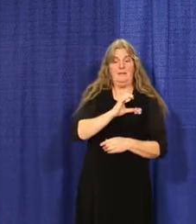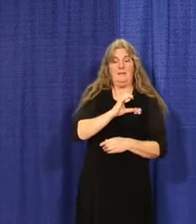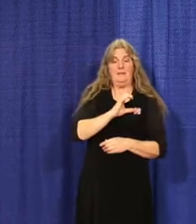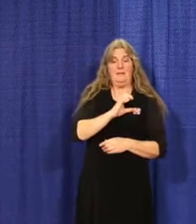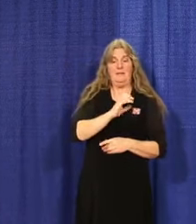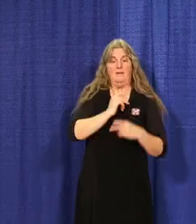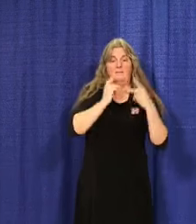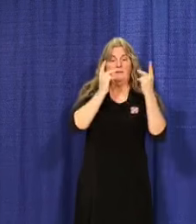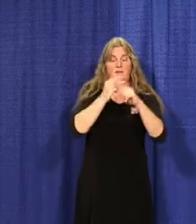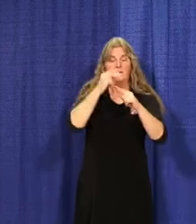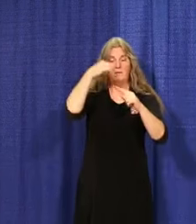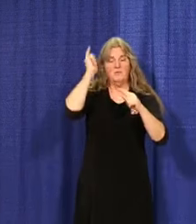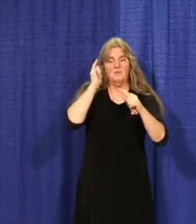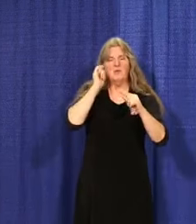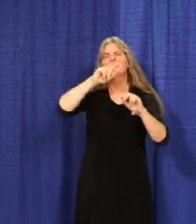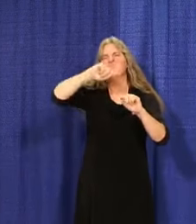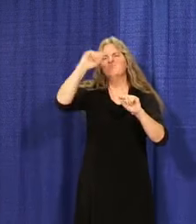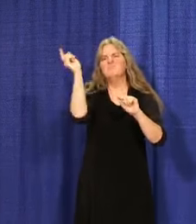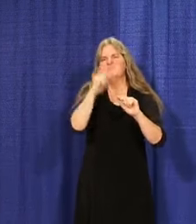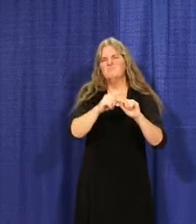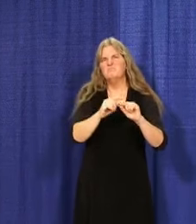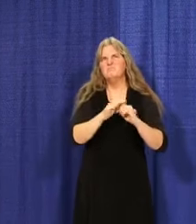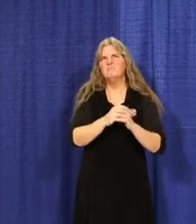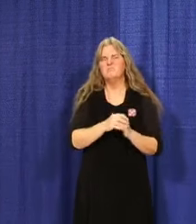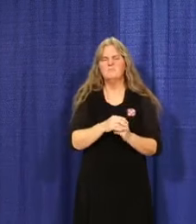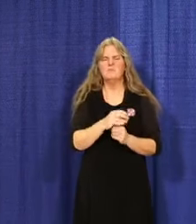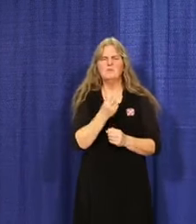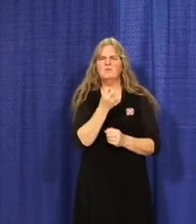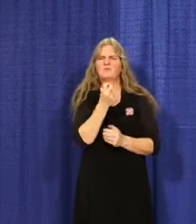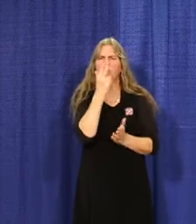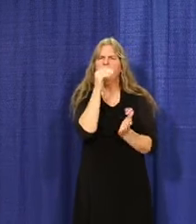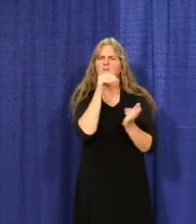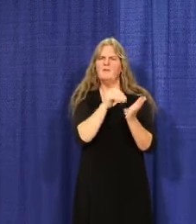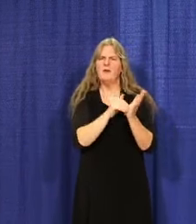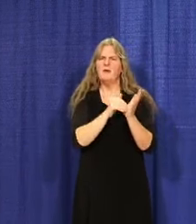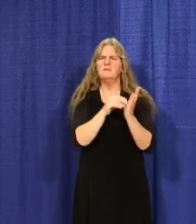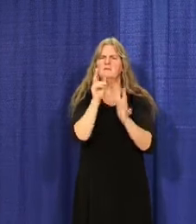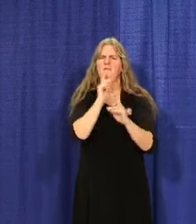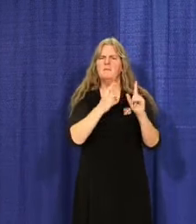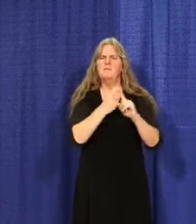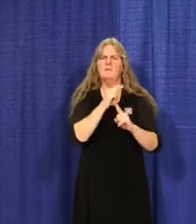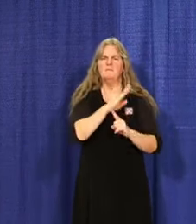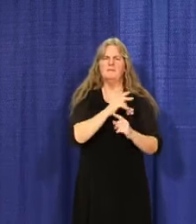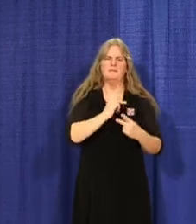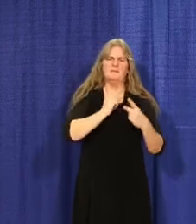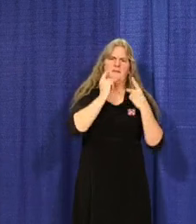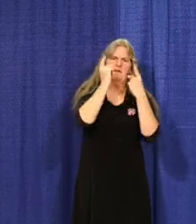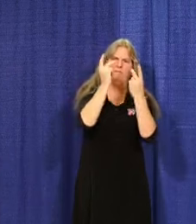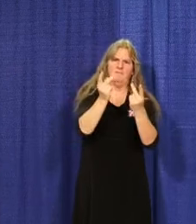This year, we had just under 12,000 BC residents visit, a far cry from the amount of travel we